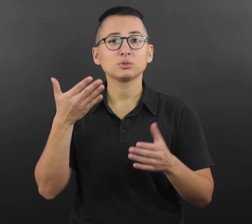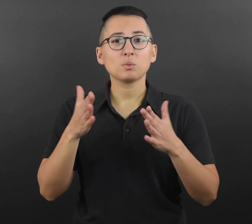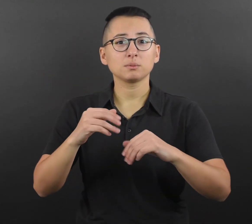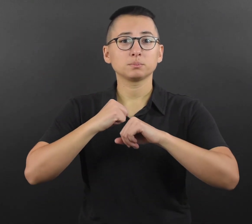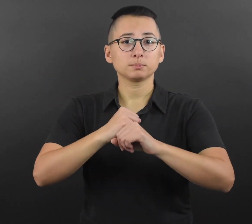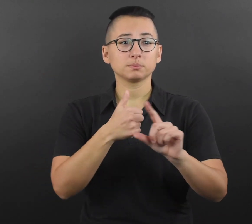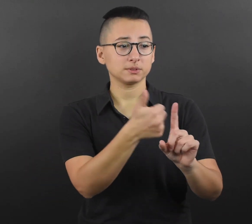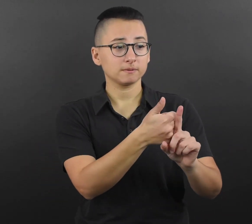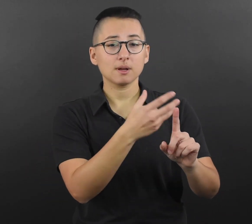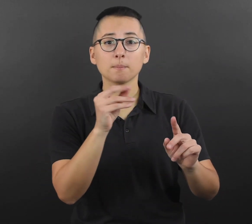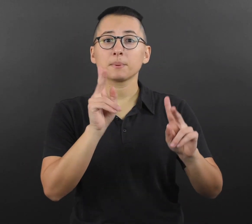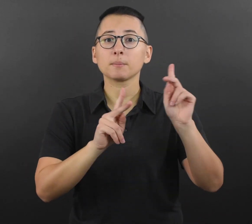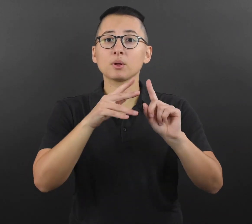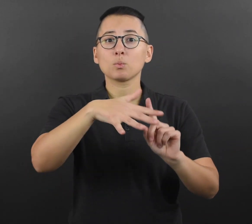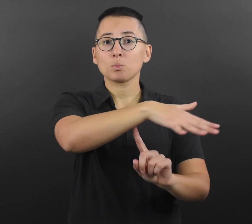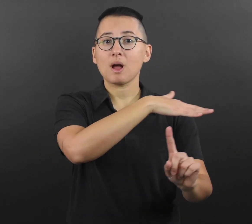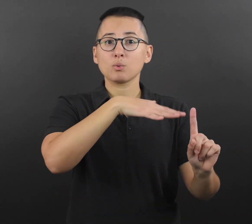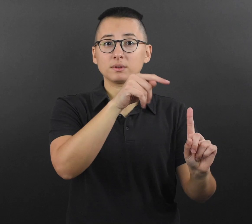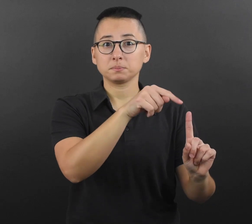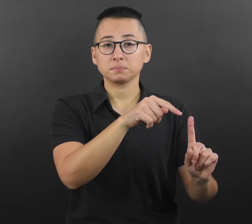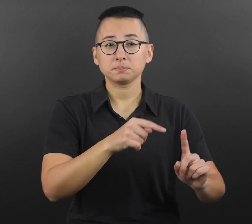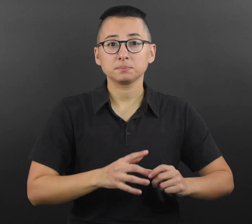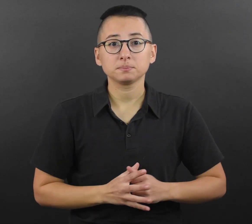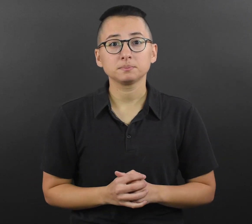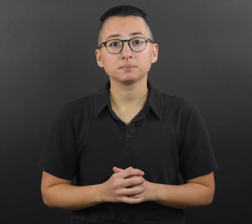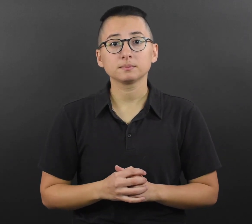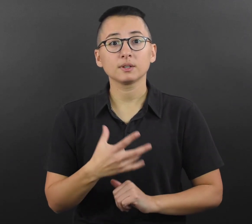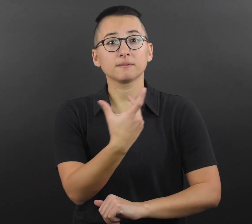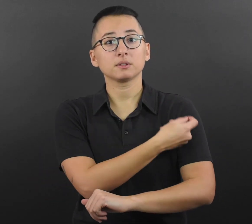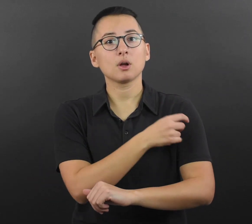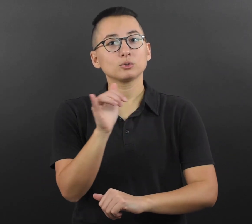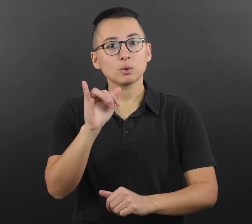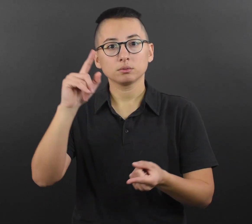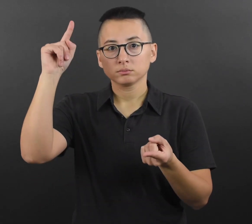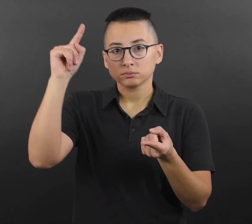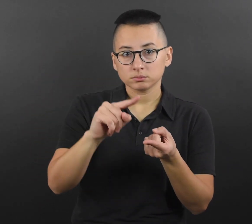way to protect them and the people around them. Vaccination will also: